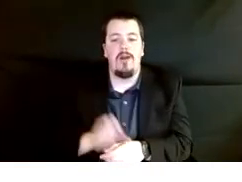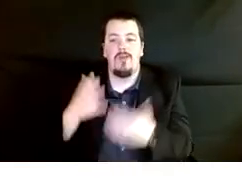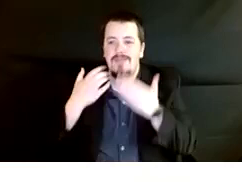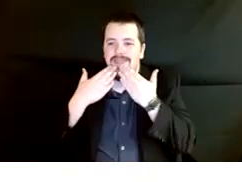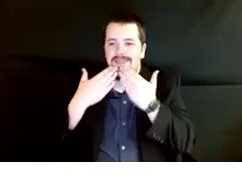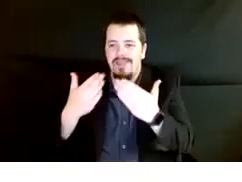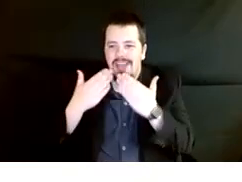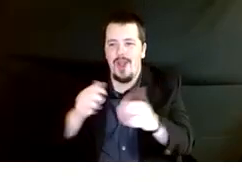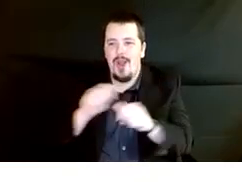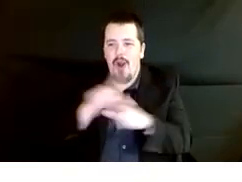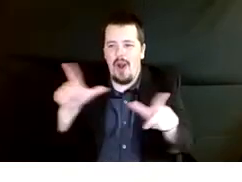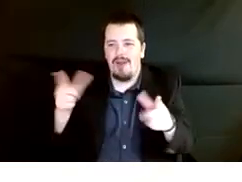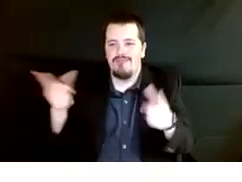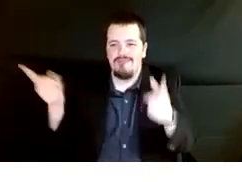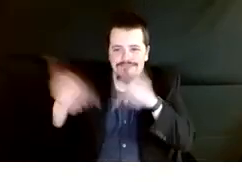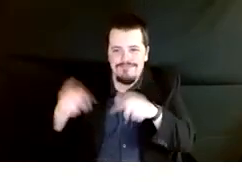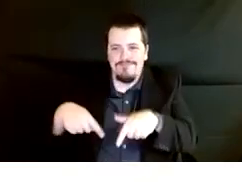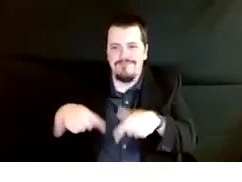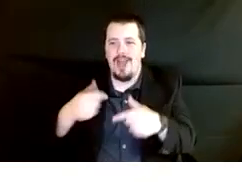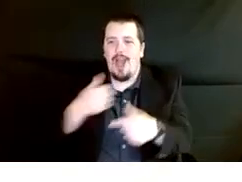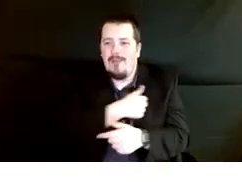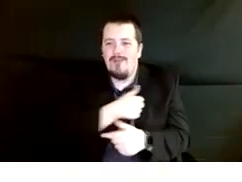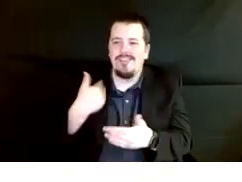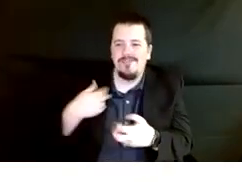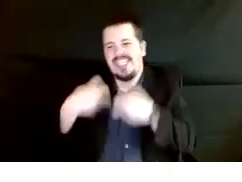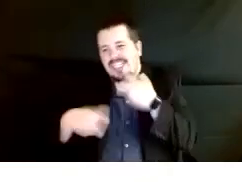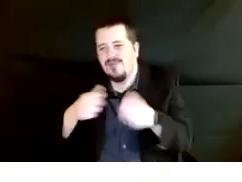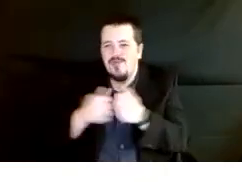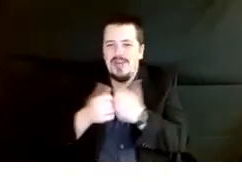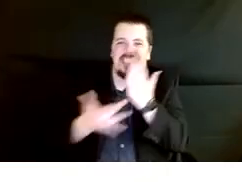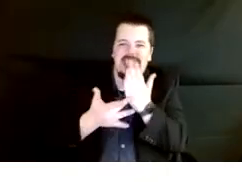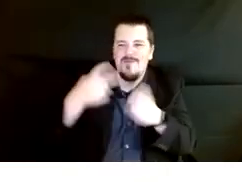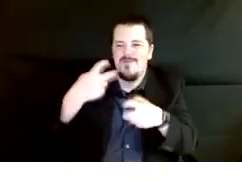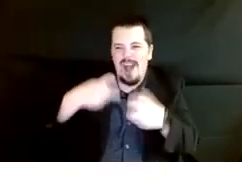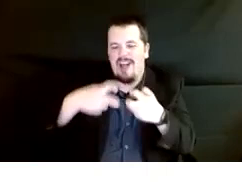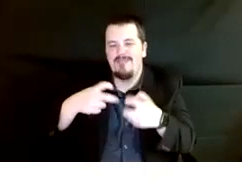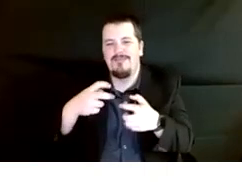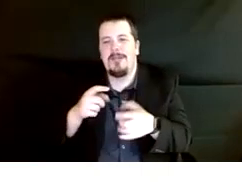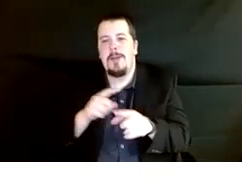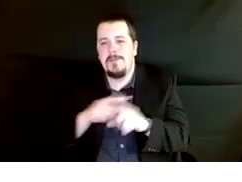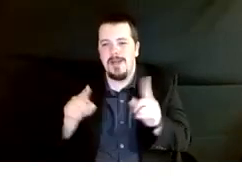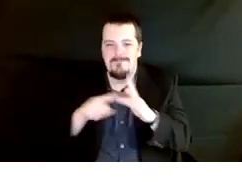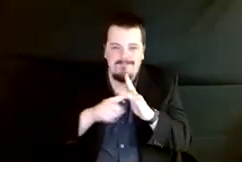all you attendees, I'm sorry we had some issues at the beginning with with um seeing the interpreter